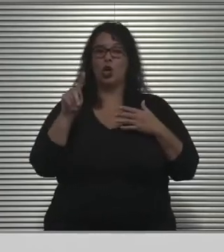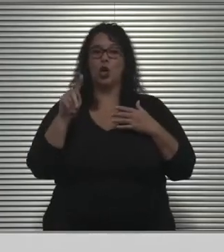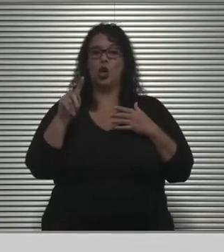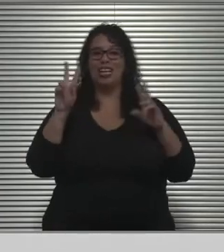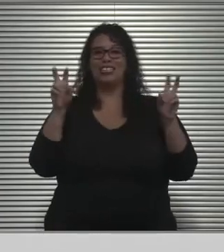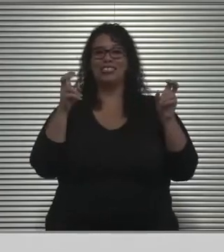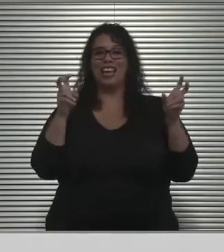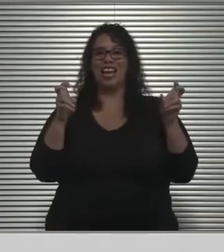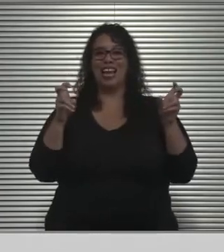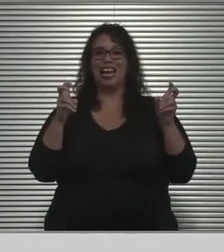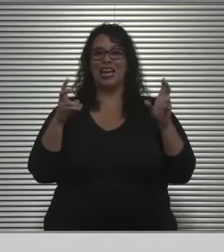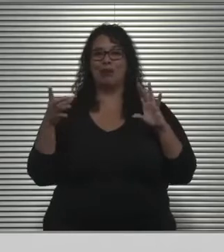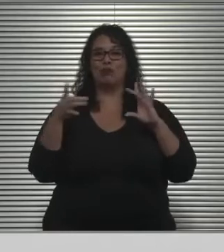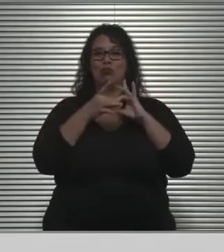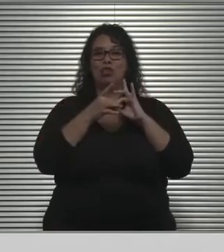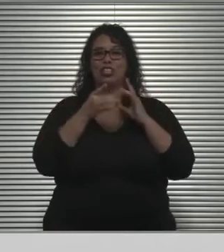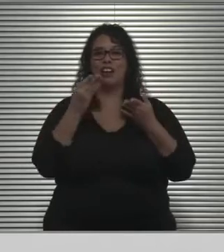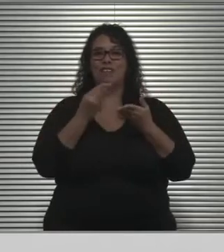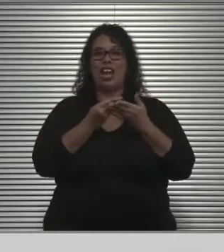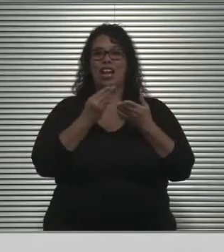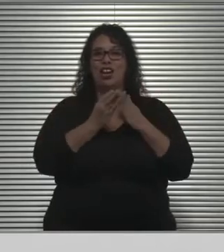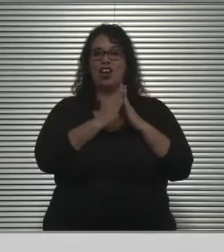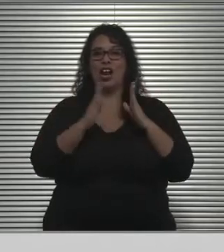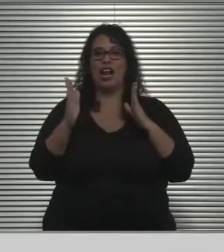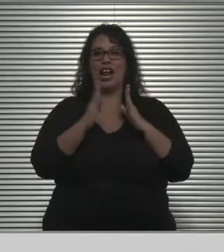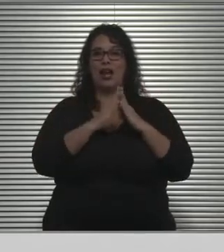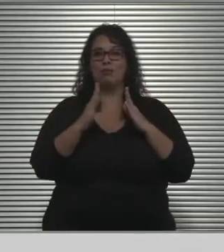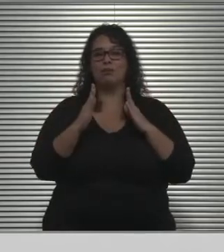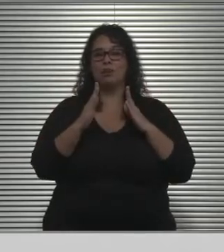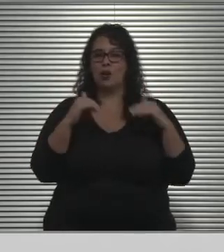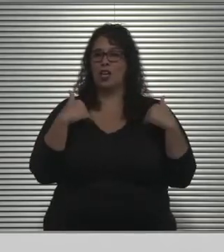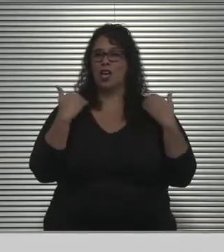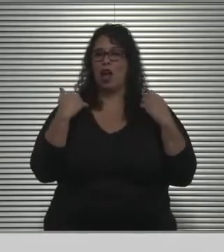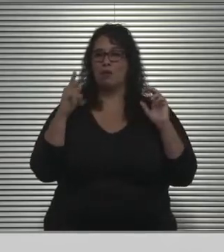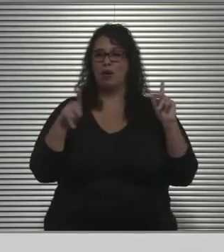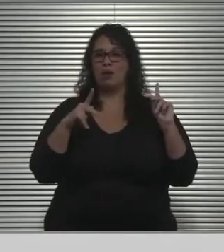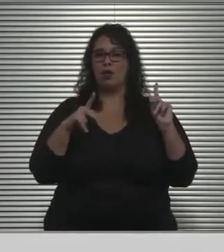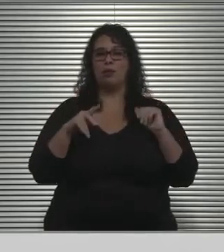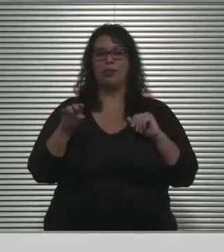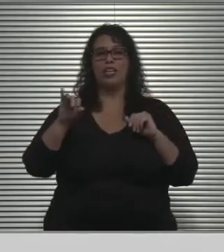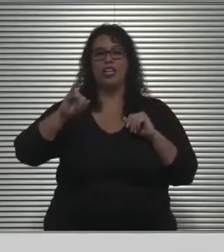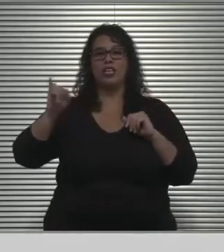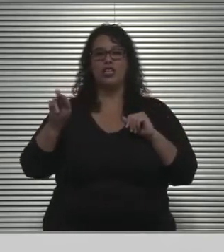"Bridging the Financial Gap Among Young People." And Jayden's piece discussed